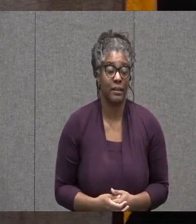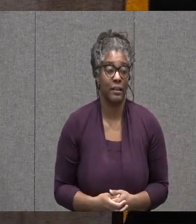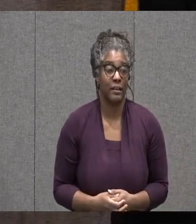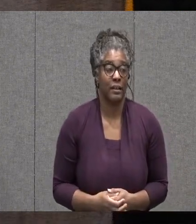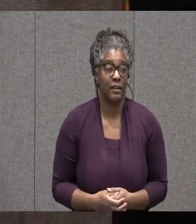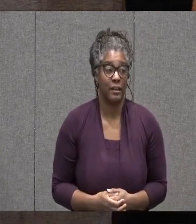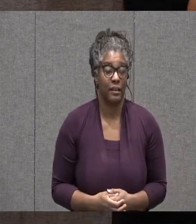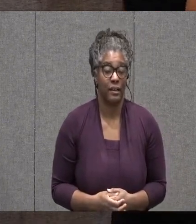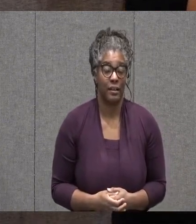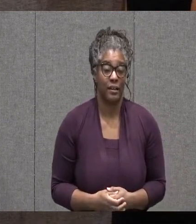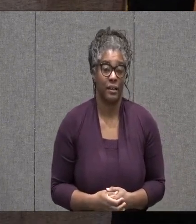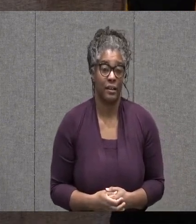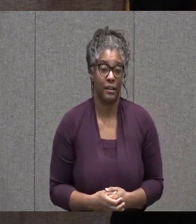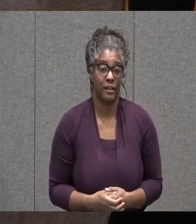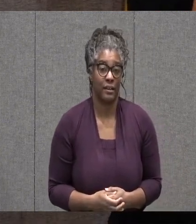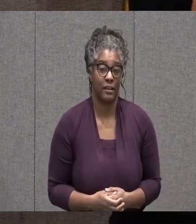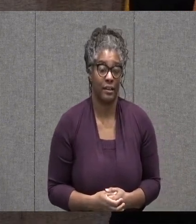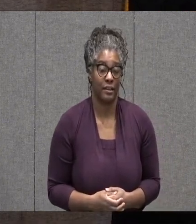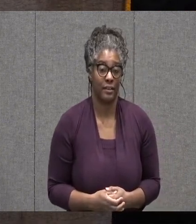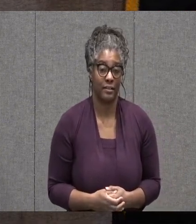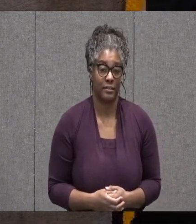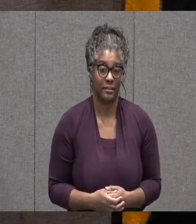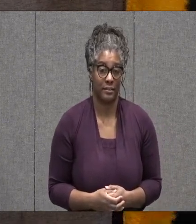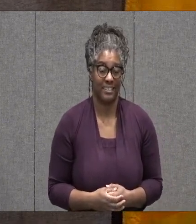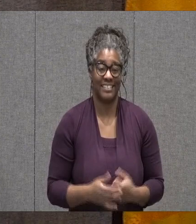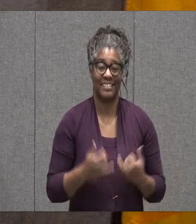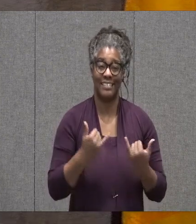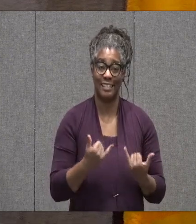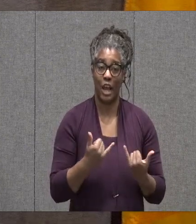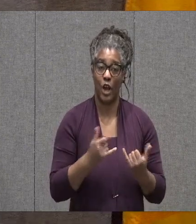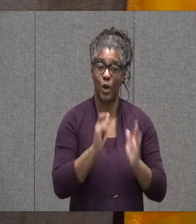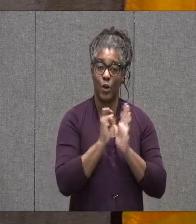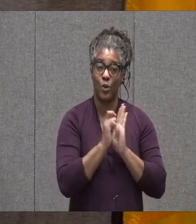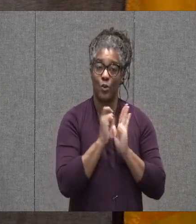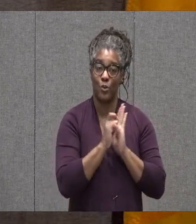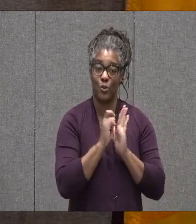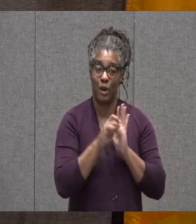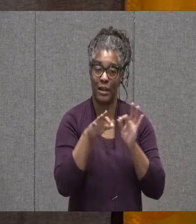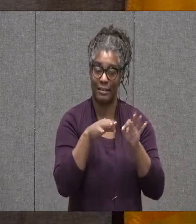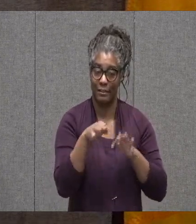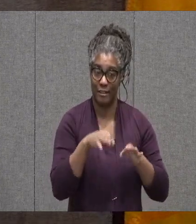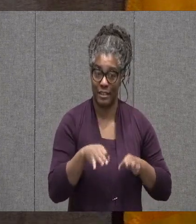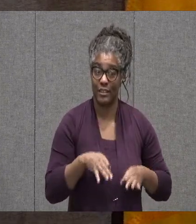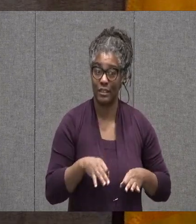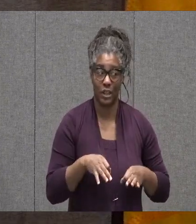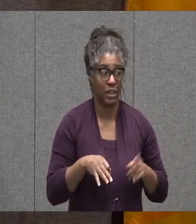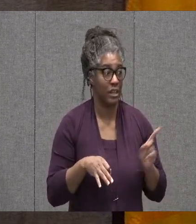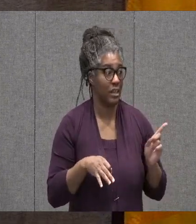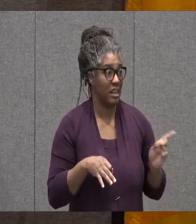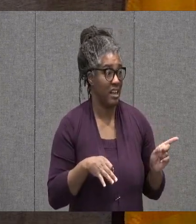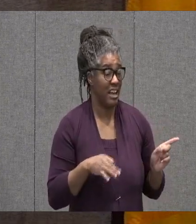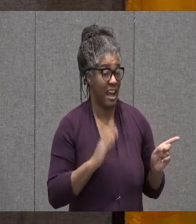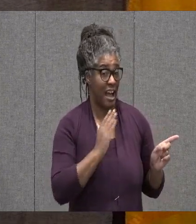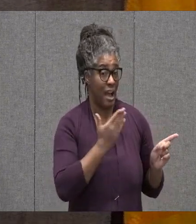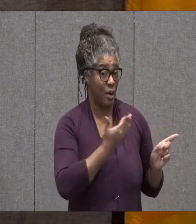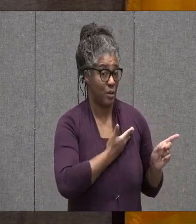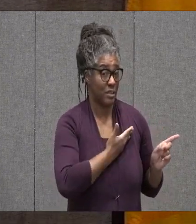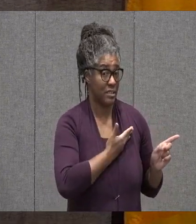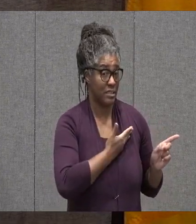Now, we need to write our definition up here. This definition's pretty long, so I'm gonna shorten it a little bit.